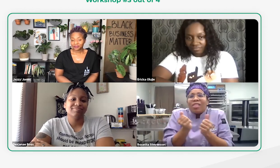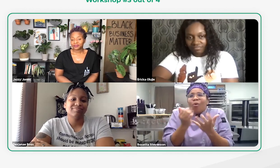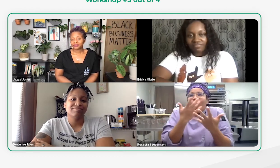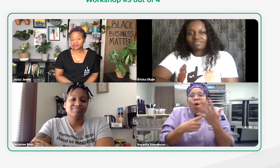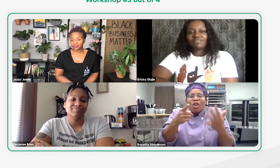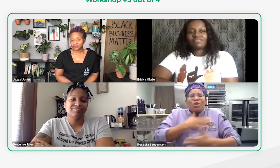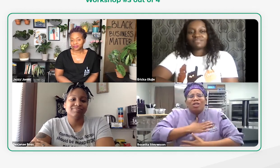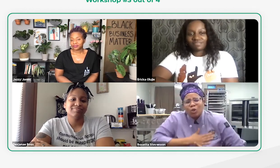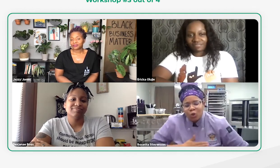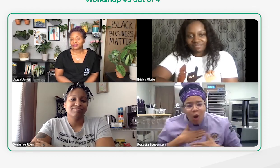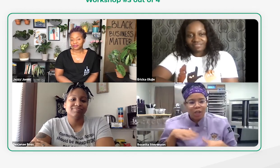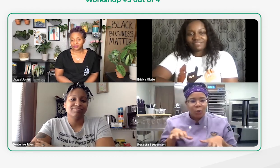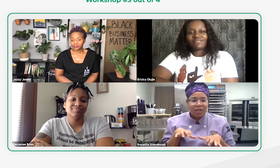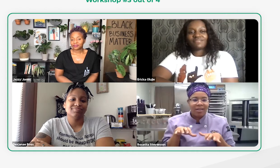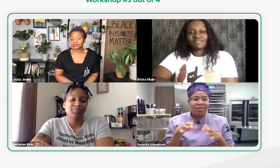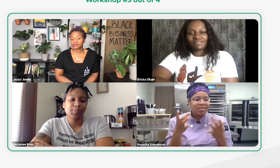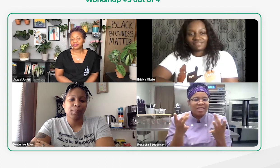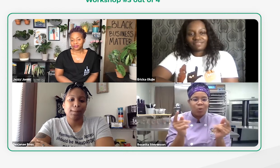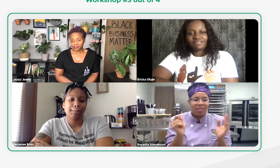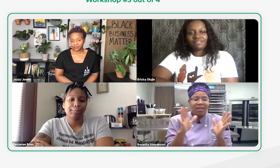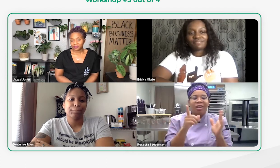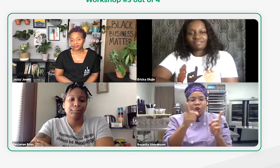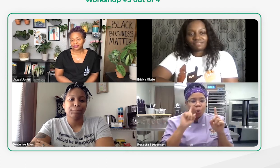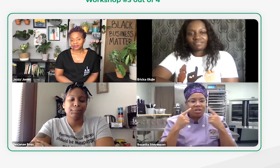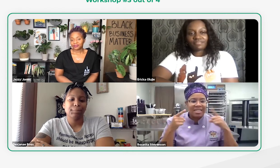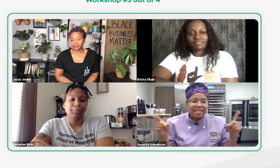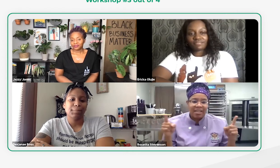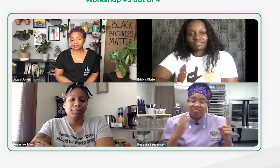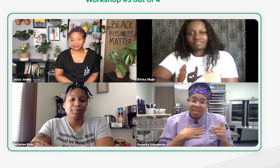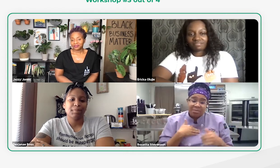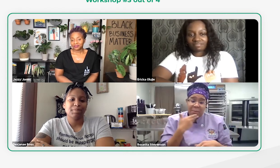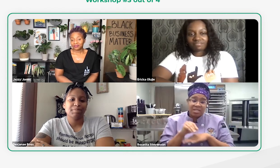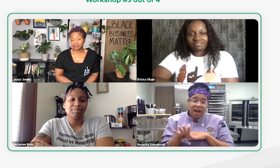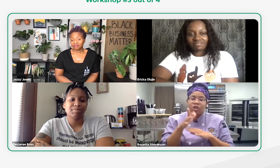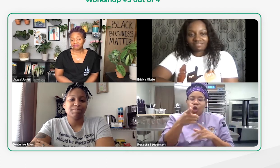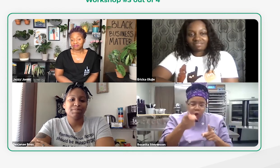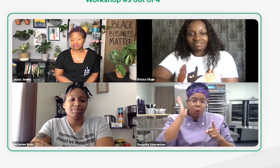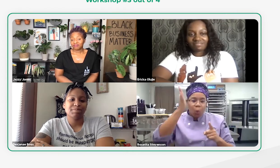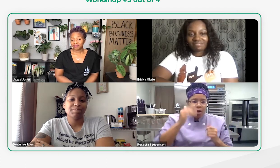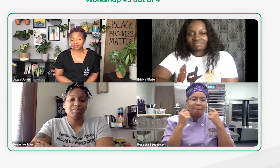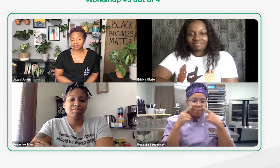stick with your dream and stay with your passion. Do what you enjoy doing. Don't give up. That's